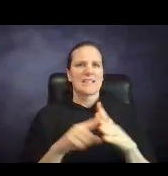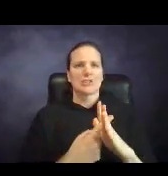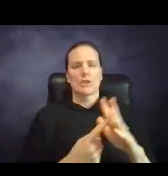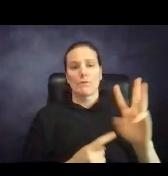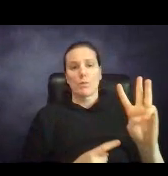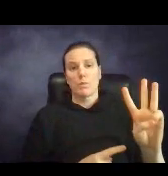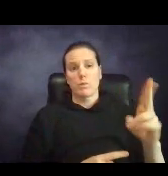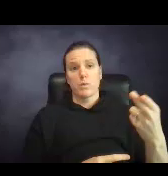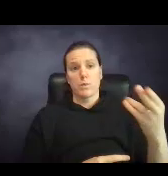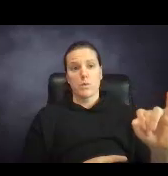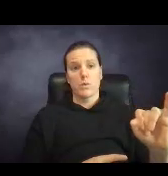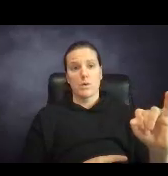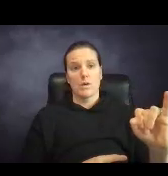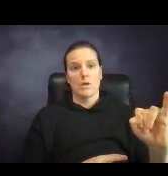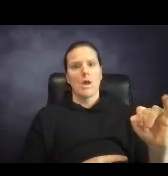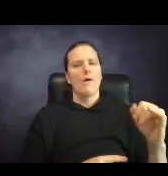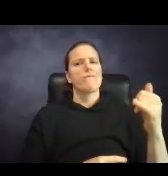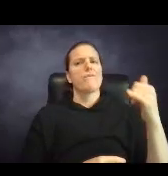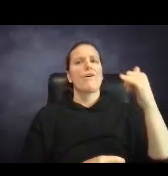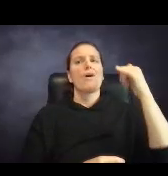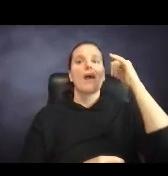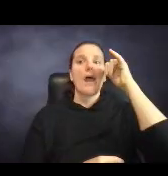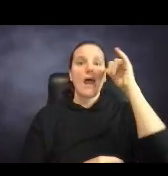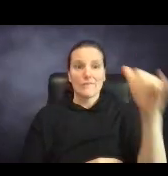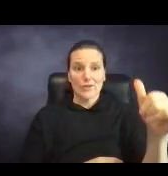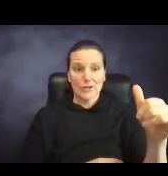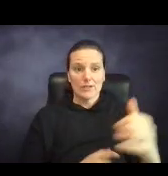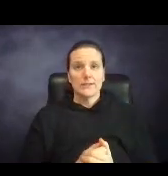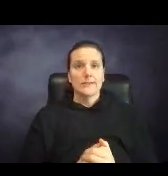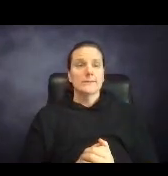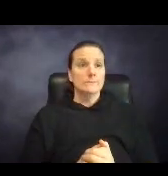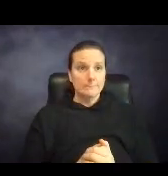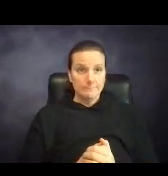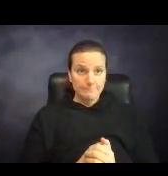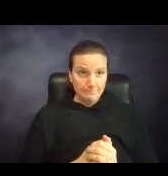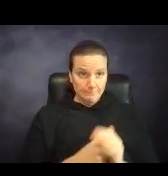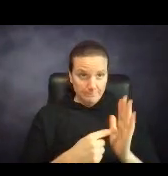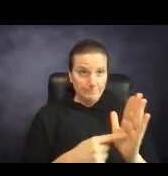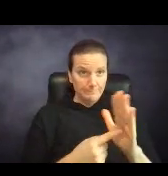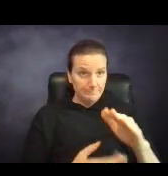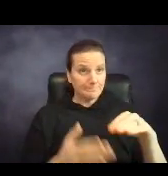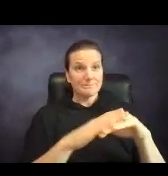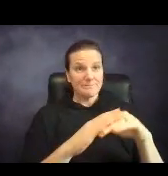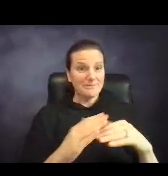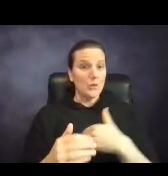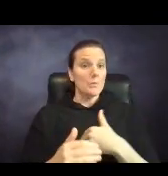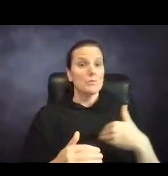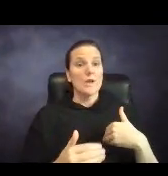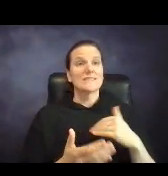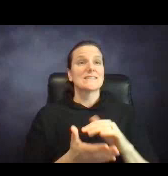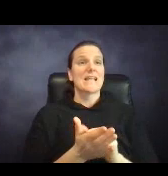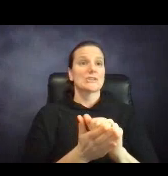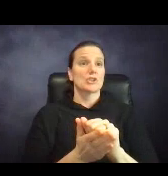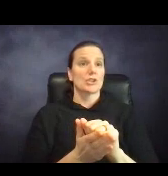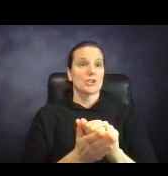This particular arm of this study showed that there was an increased risk of breast cancer and cardiovascular disease in a certain demographic.